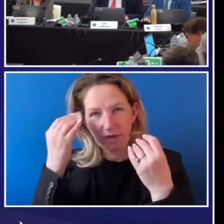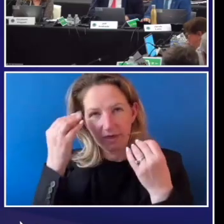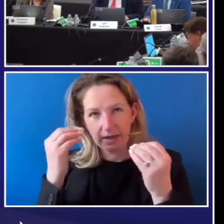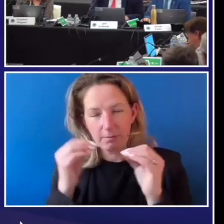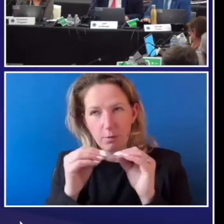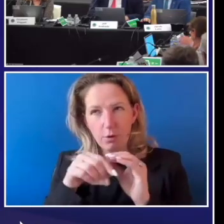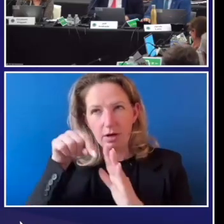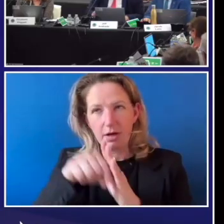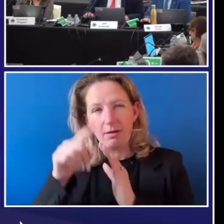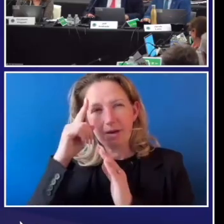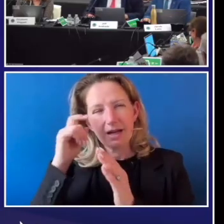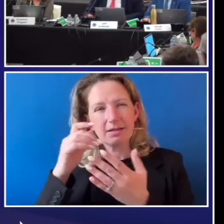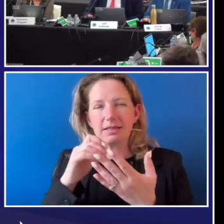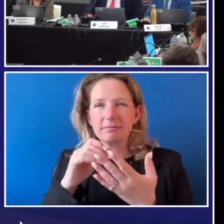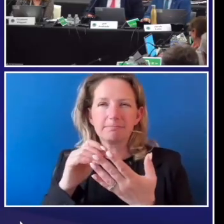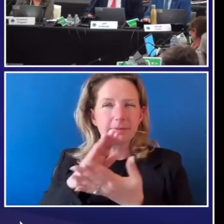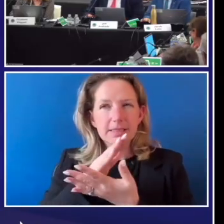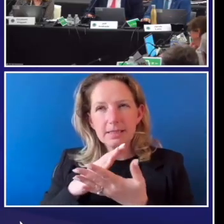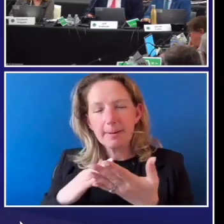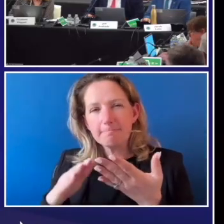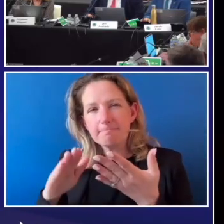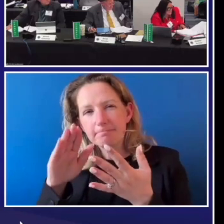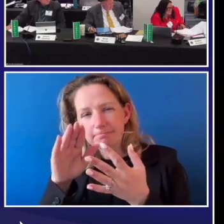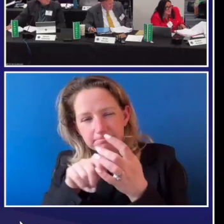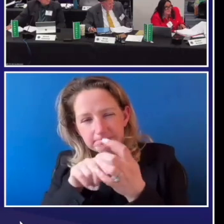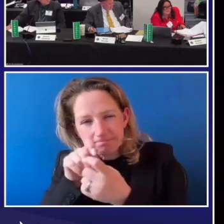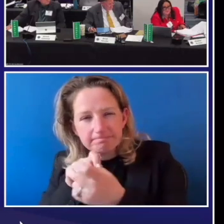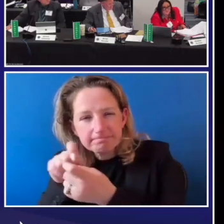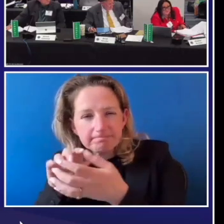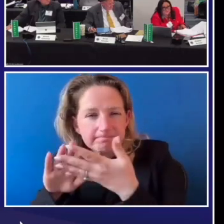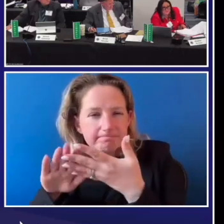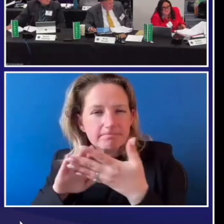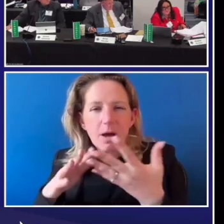some nuance here, and I want to make sure I'm getting this correct. Yeah, and I think that's what Jennifer is sharing